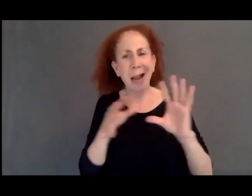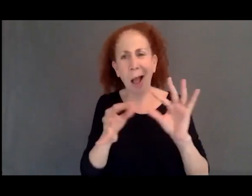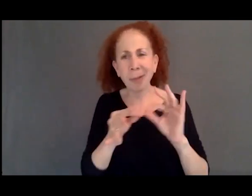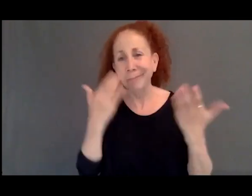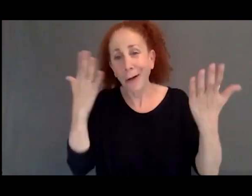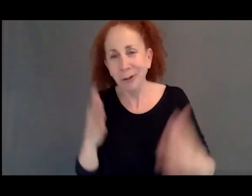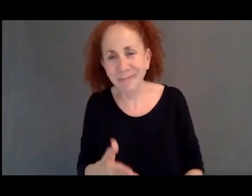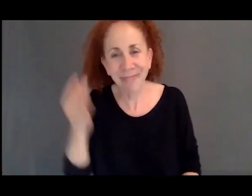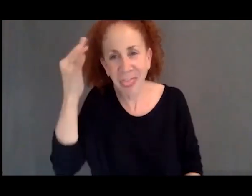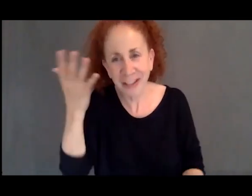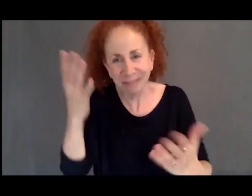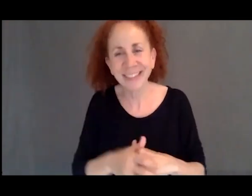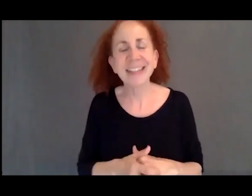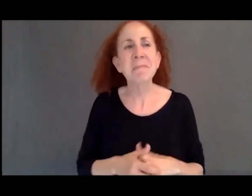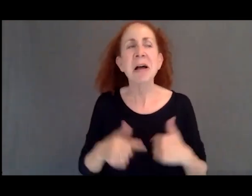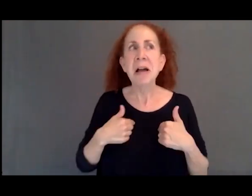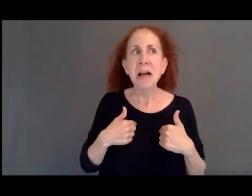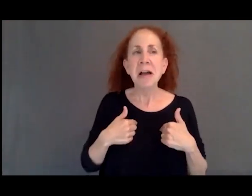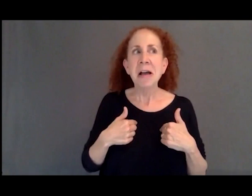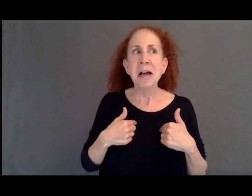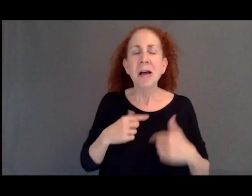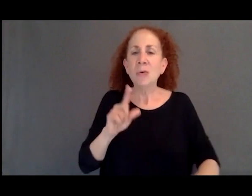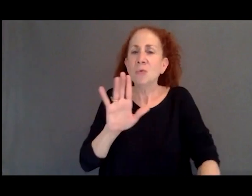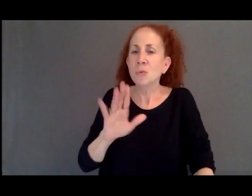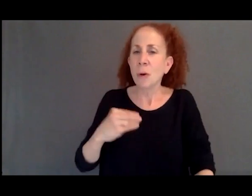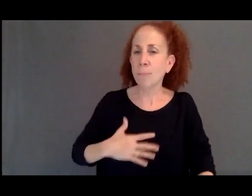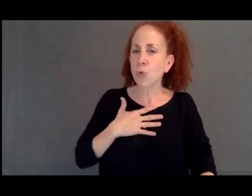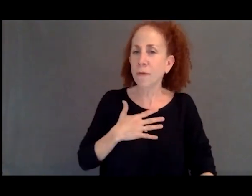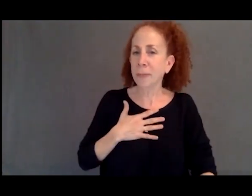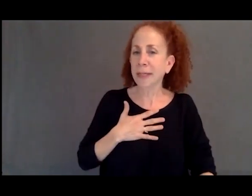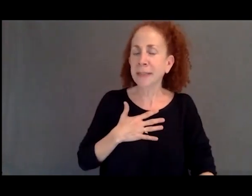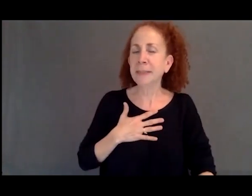I don't know if you'd want to speak about it. But I've been extremely moved by your intervention